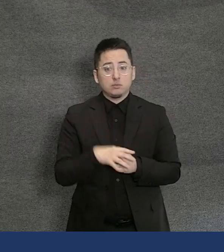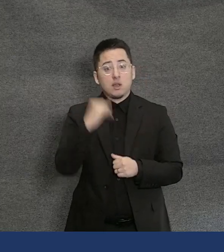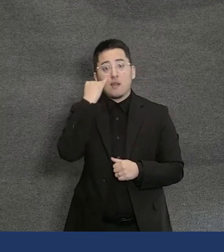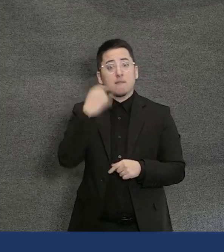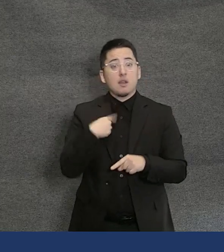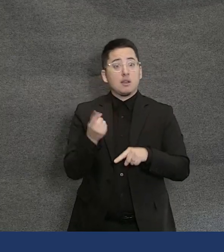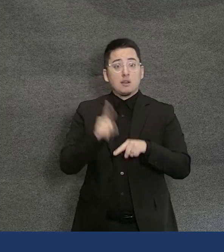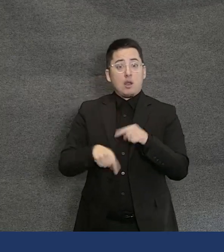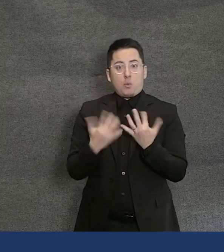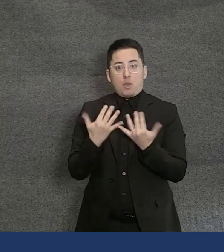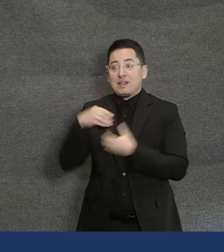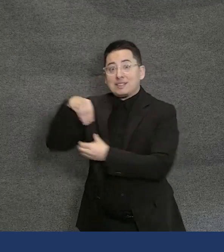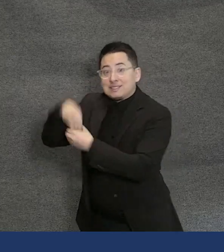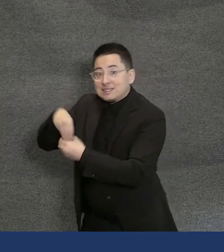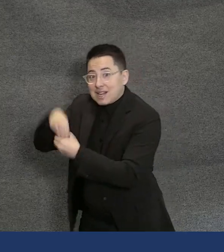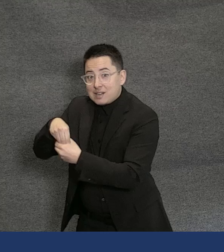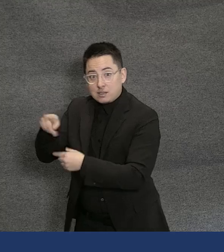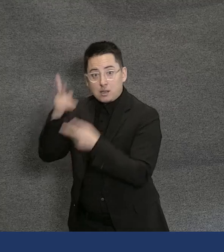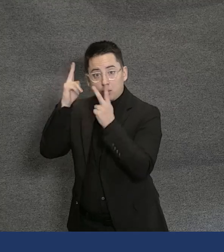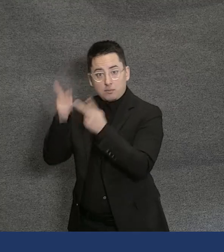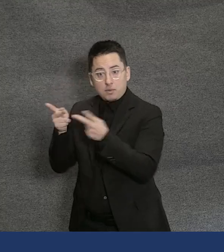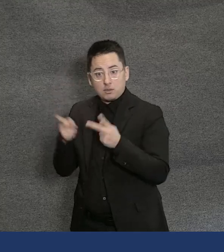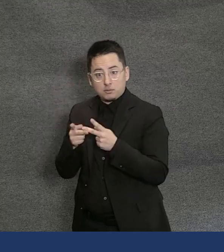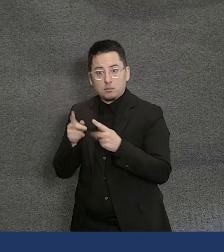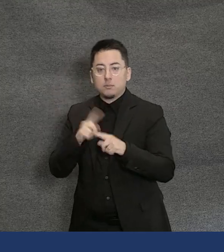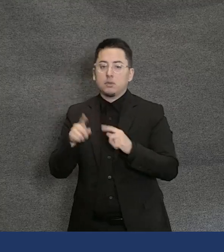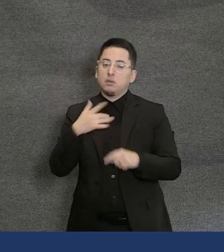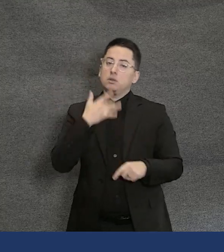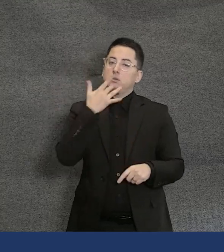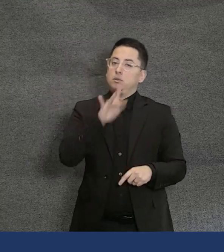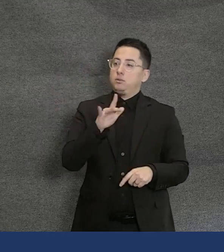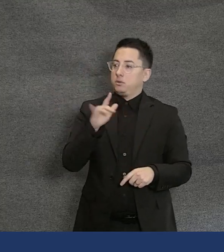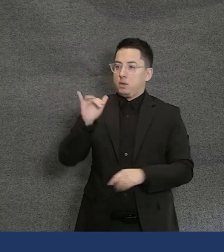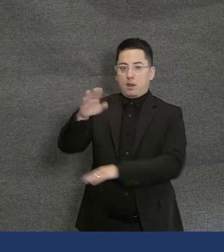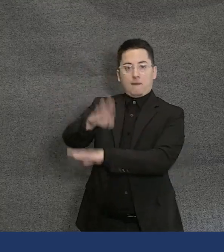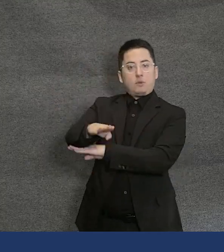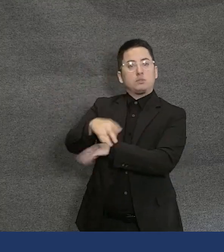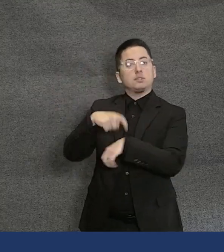Luckily, it was in the afternoon so the Sports Clips was open.